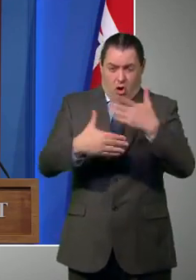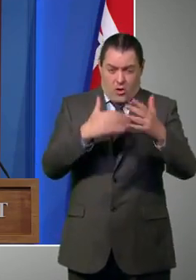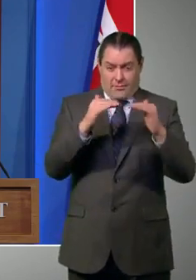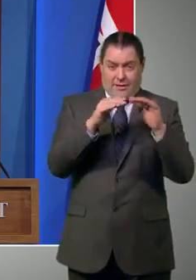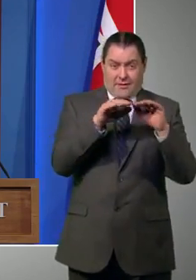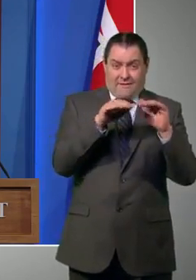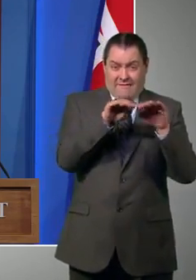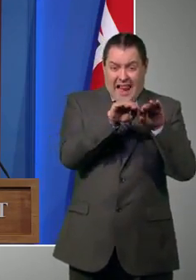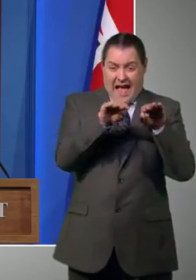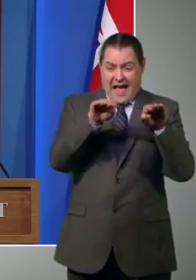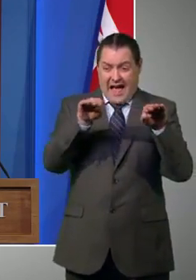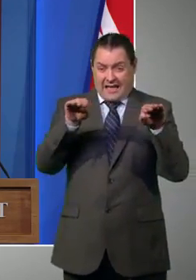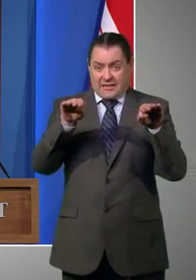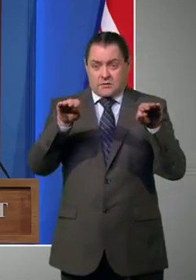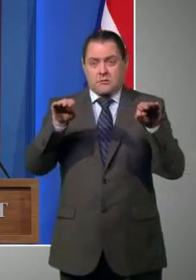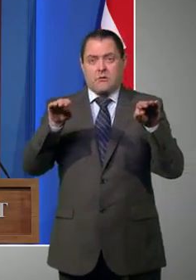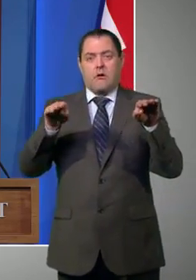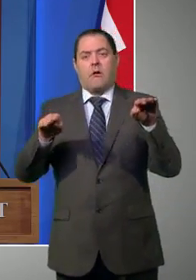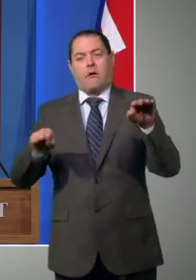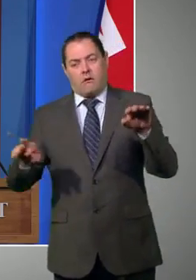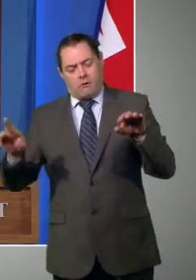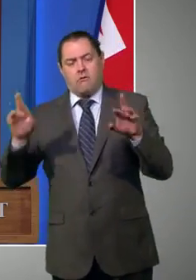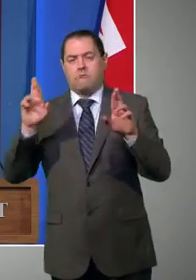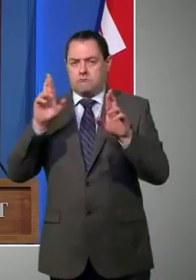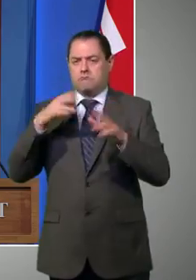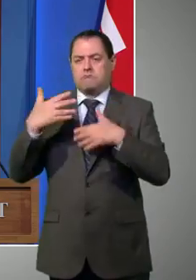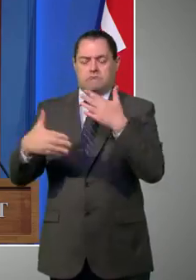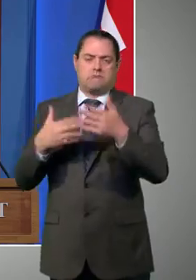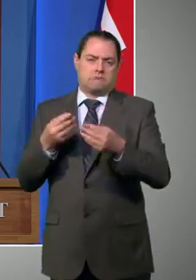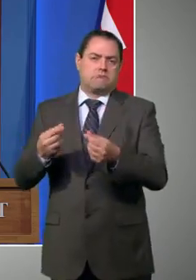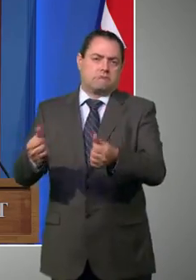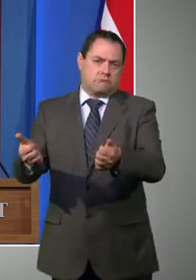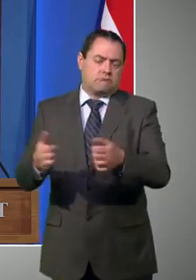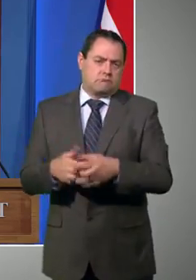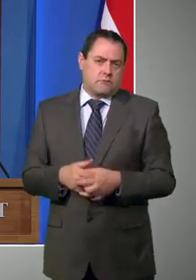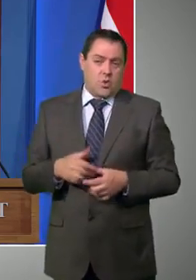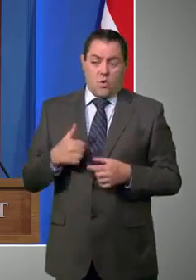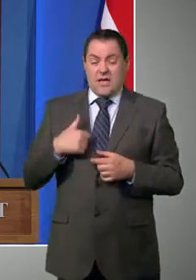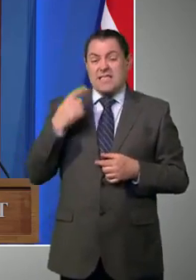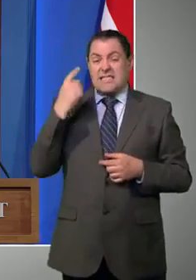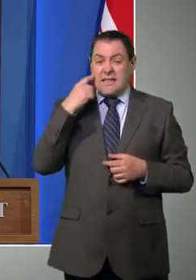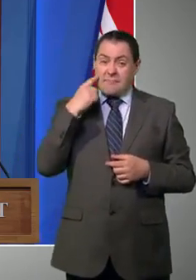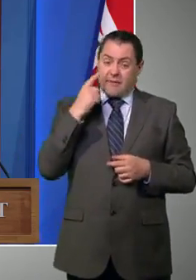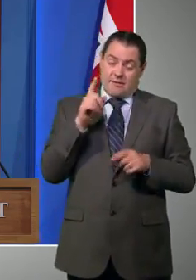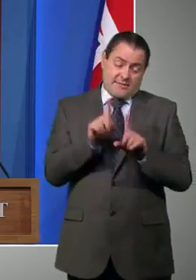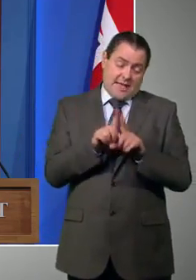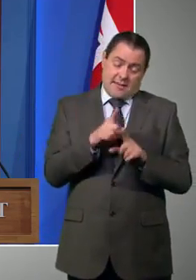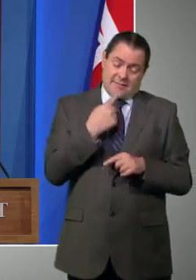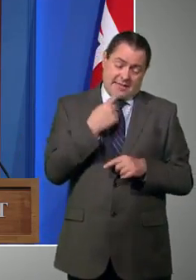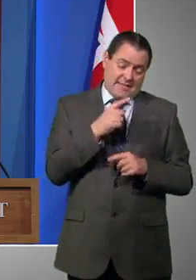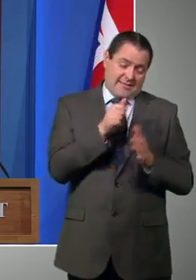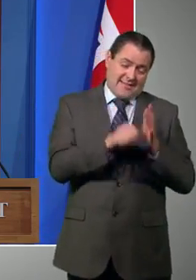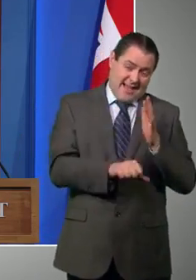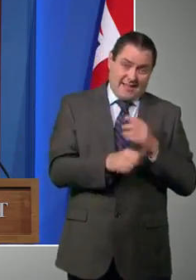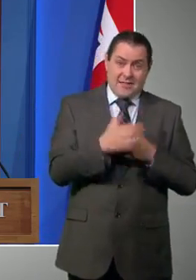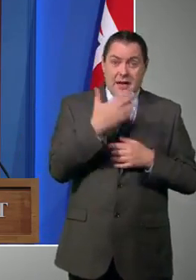chance of getting through this this. Session So my my simple message, which is where I started this, please go and get